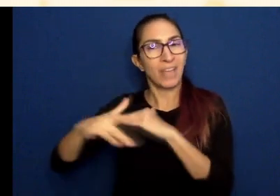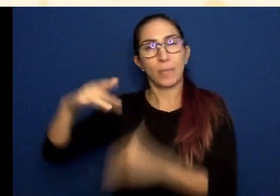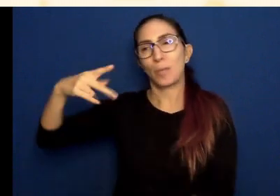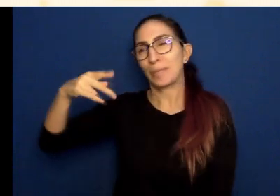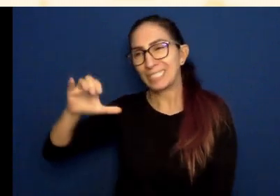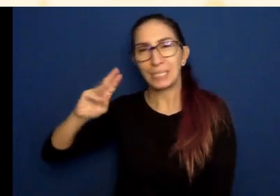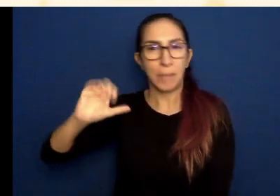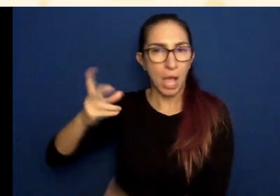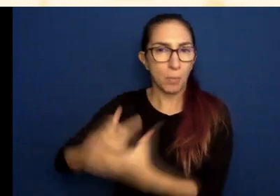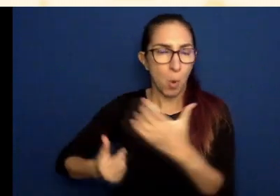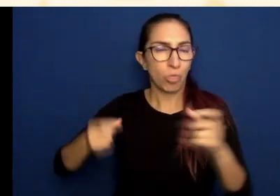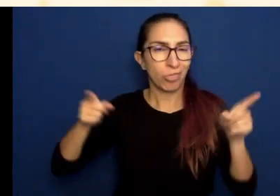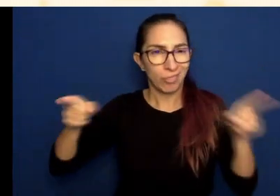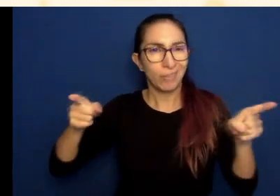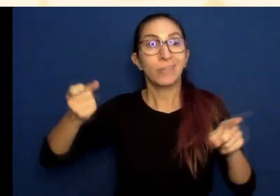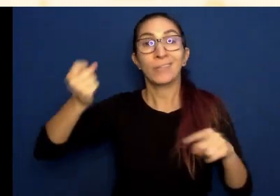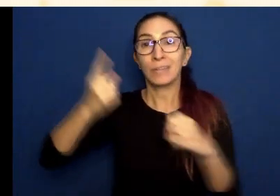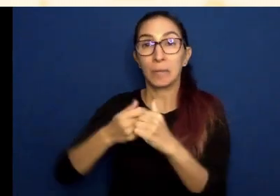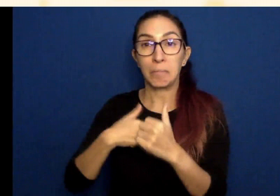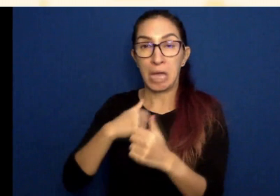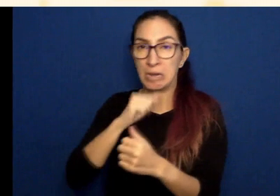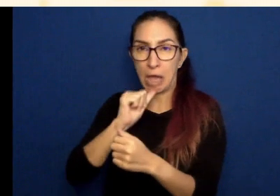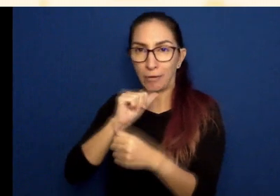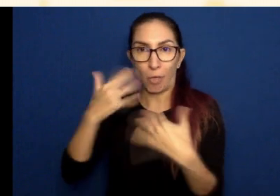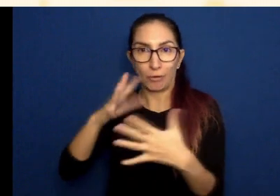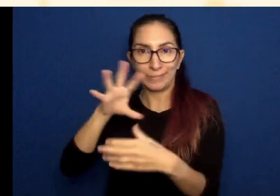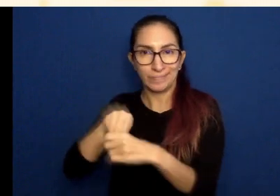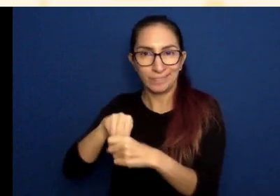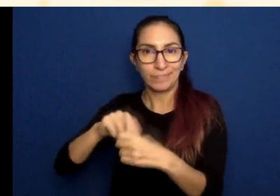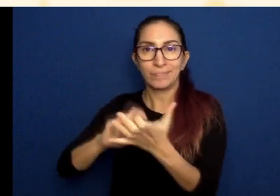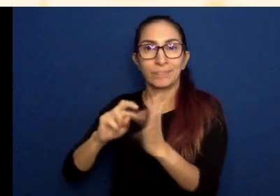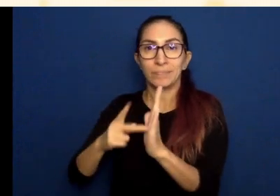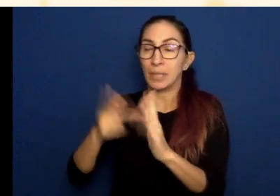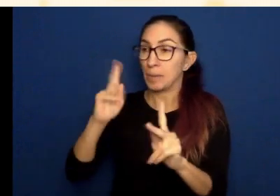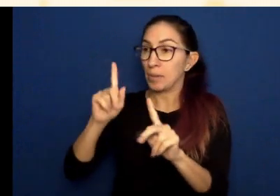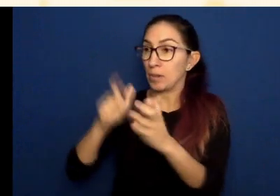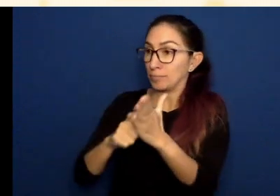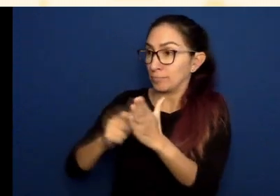One of them is the native screen readers. So, yes, you can get screen readers on desktop.